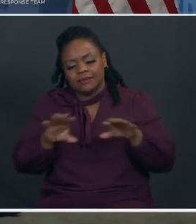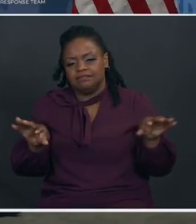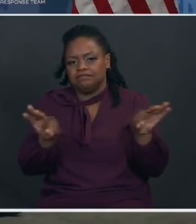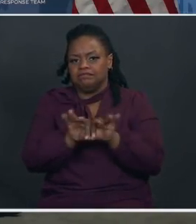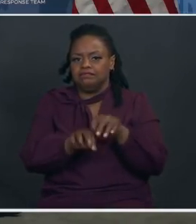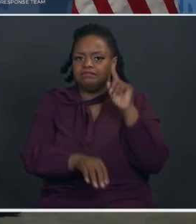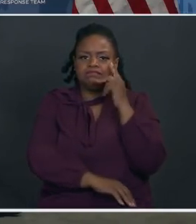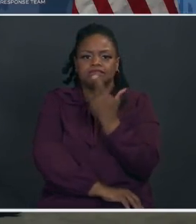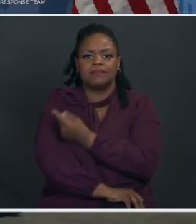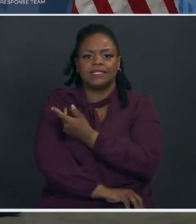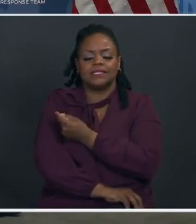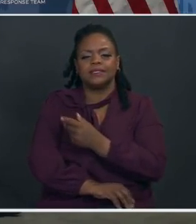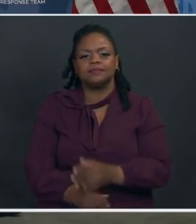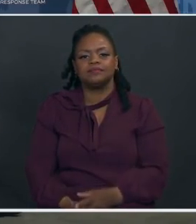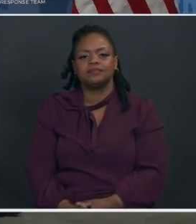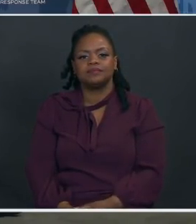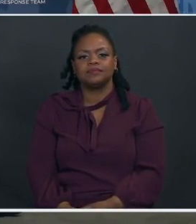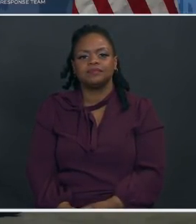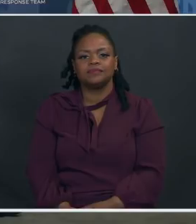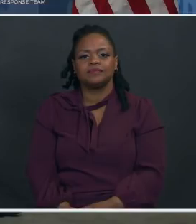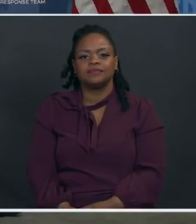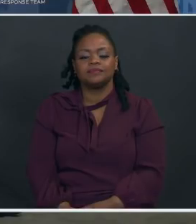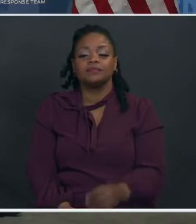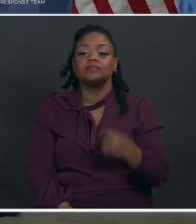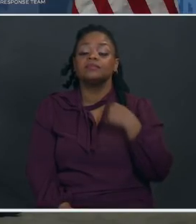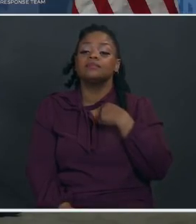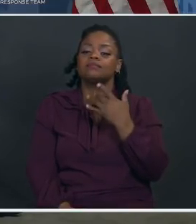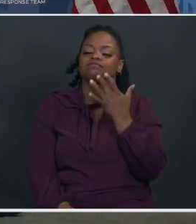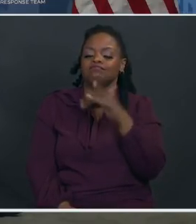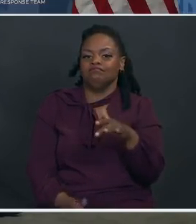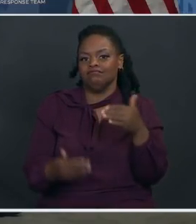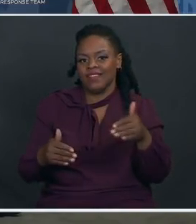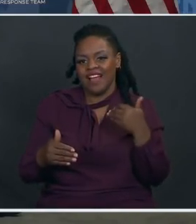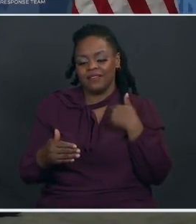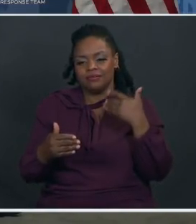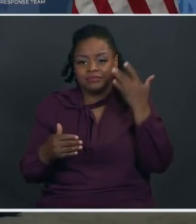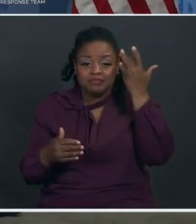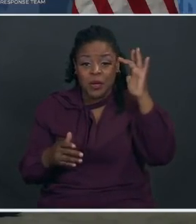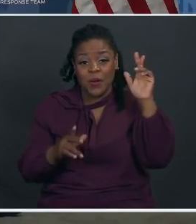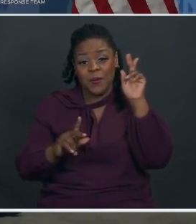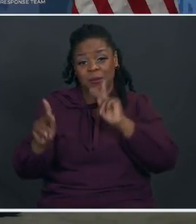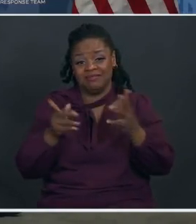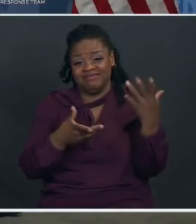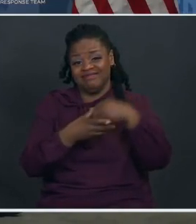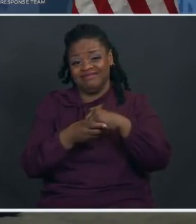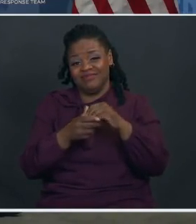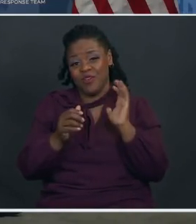We're lucky to have so many trusted experts on our team to help the country fight and recover from this pandemic.